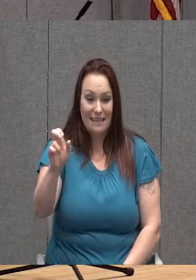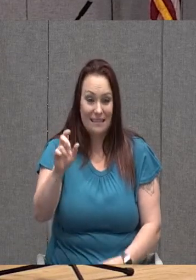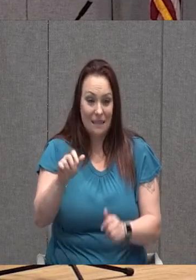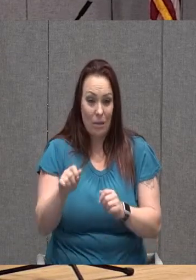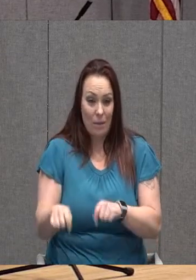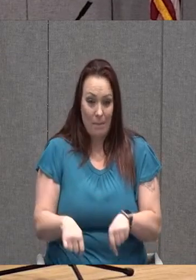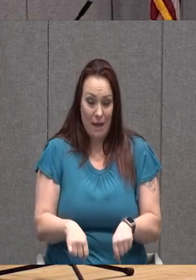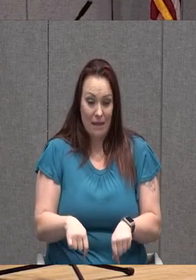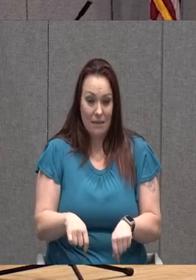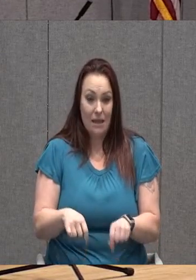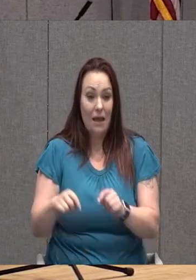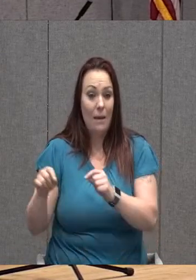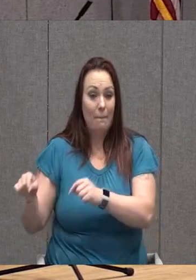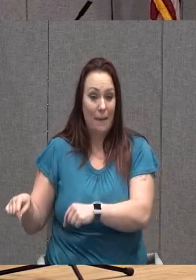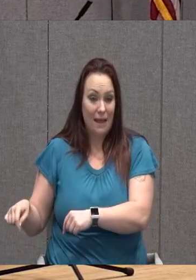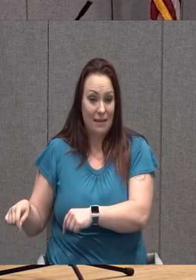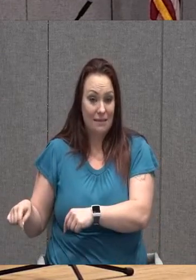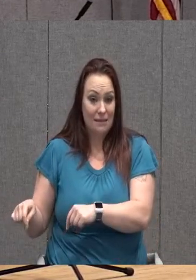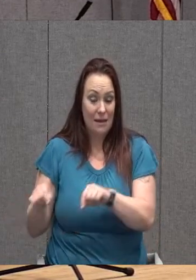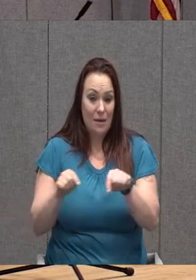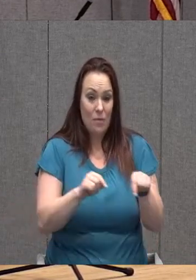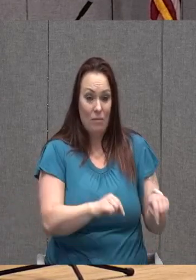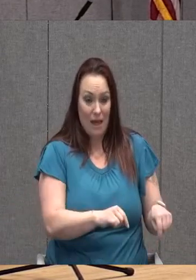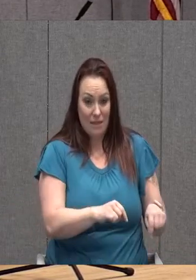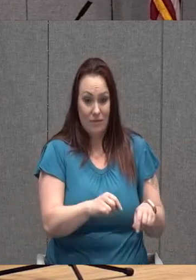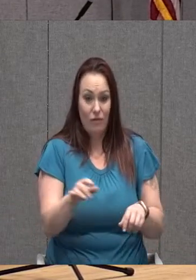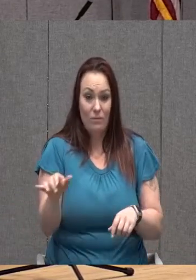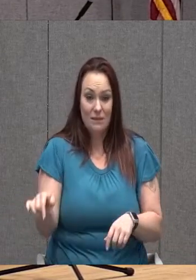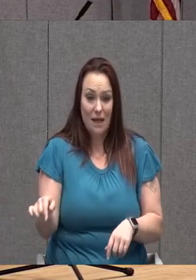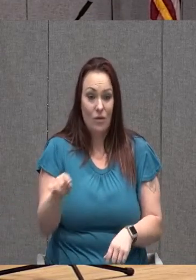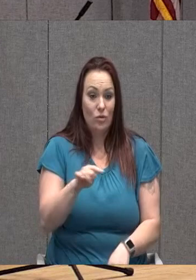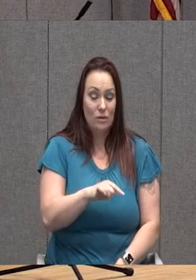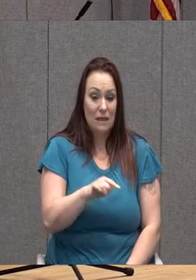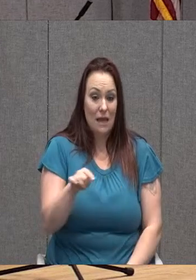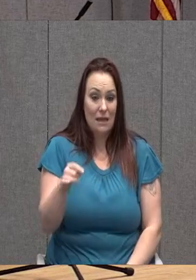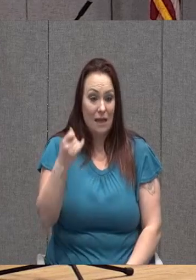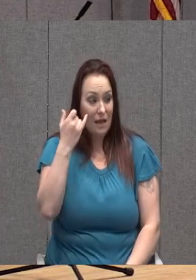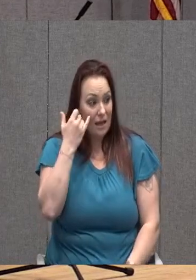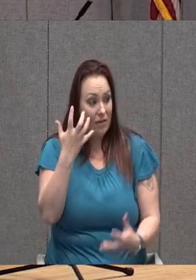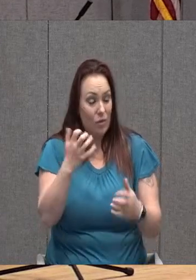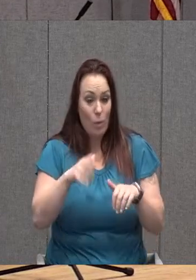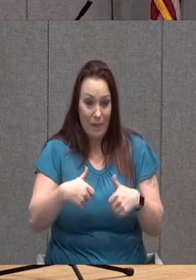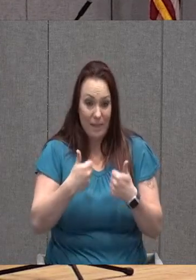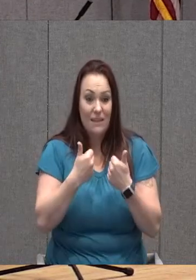and she's just twisting from side to side. And if you want the challenge,